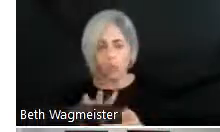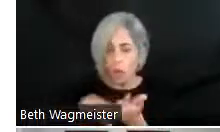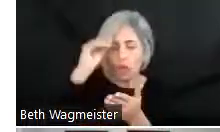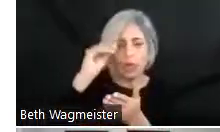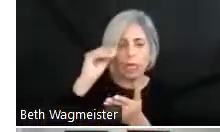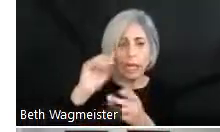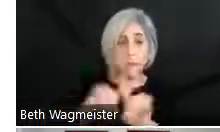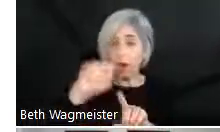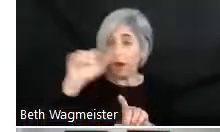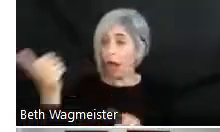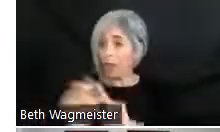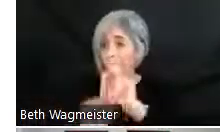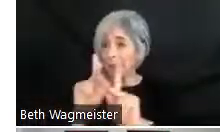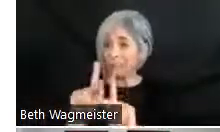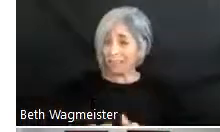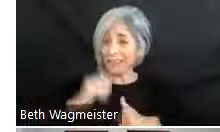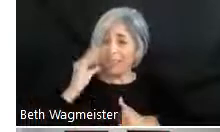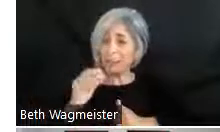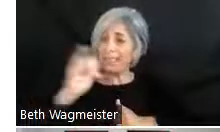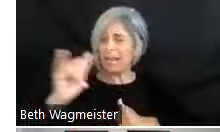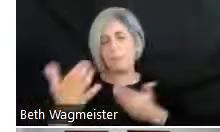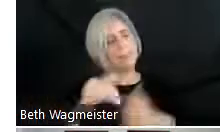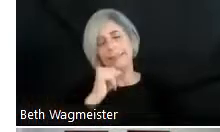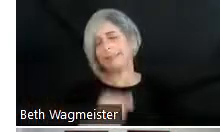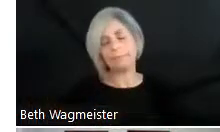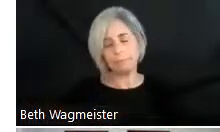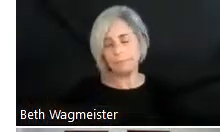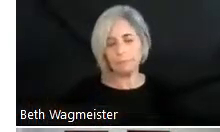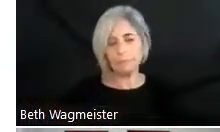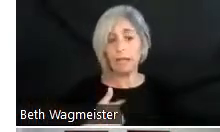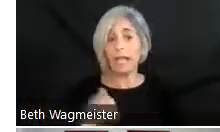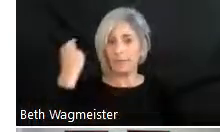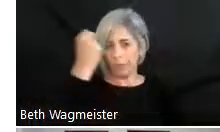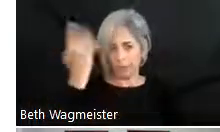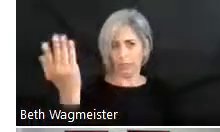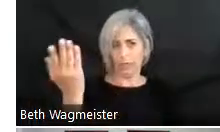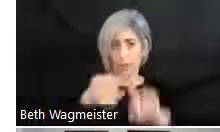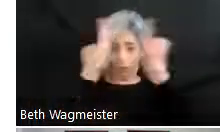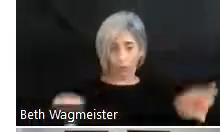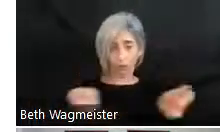someone's lived experience either. I have a Theory, up on screen I've got an arrow that goes from